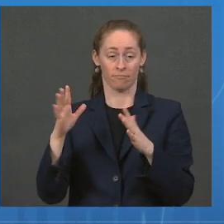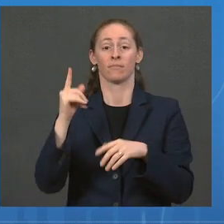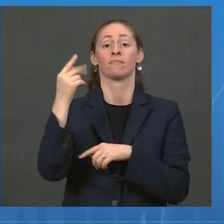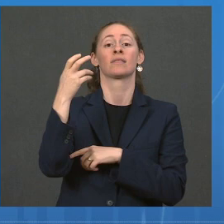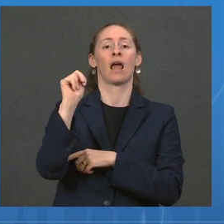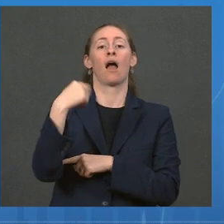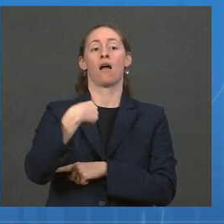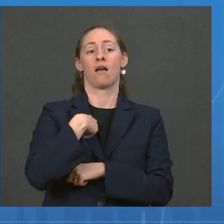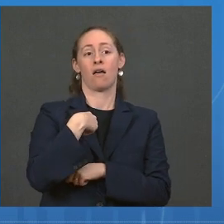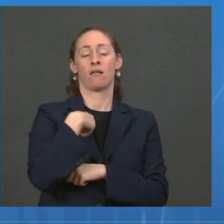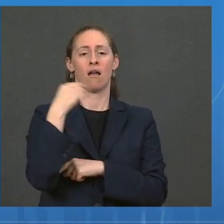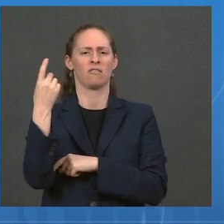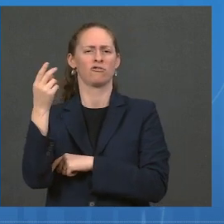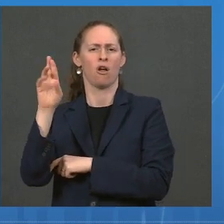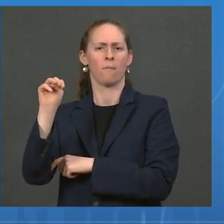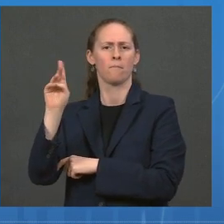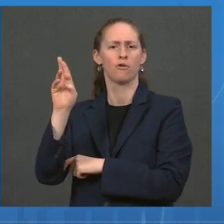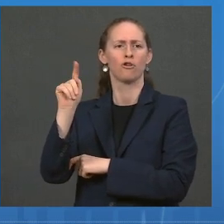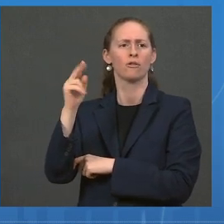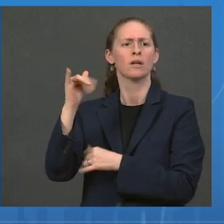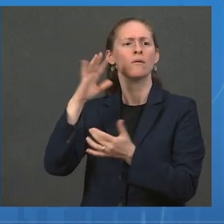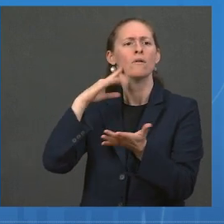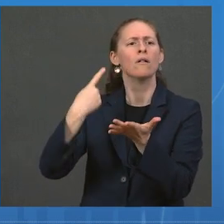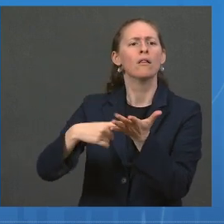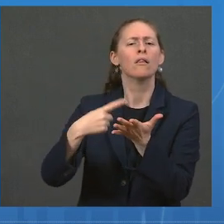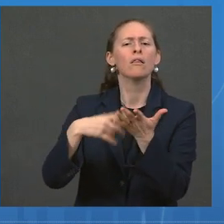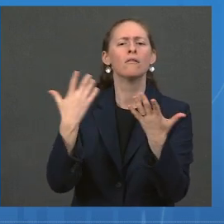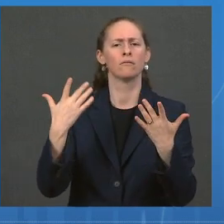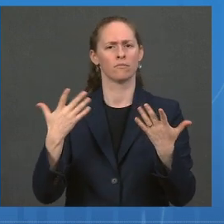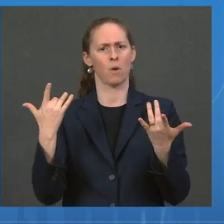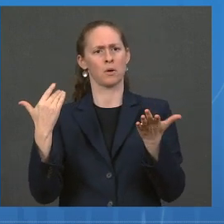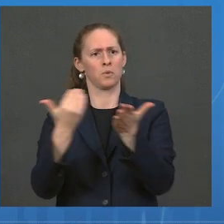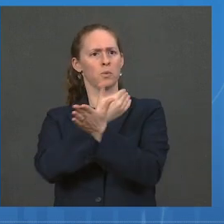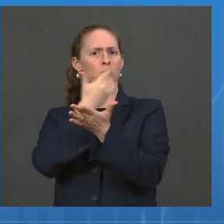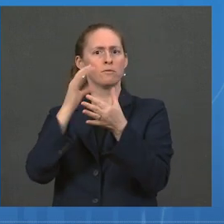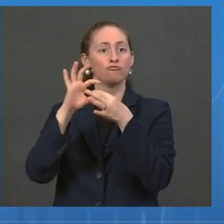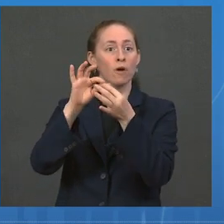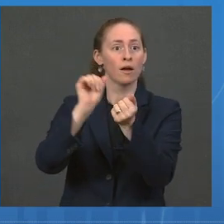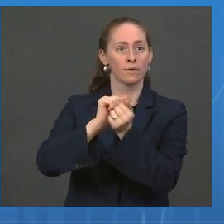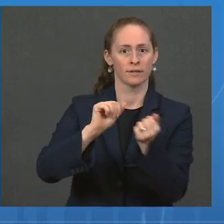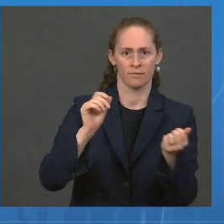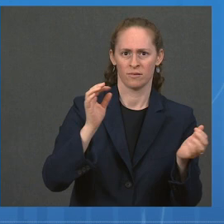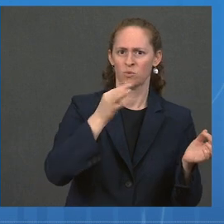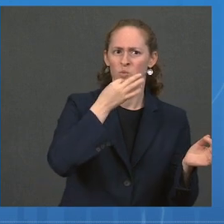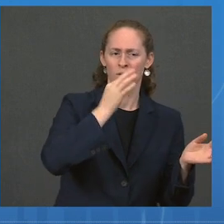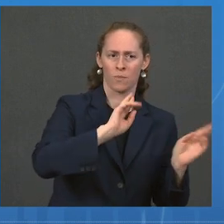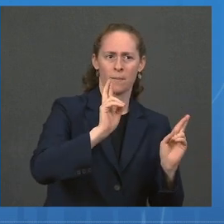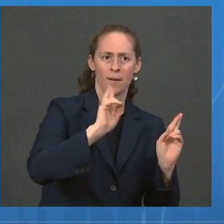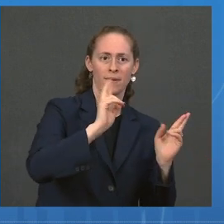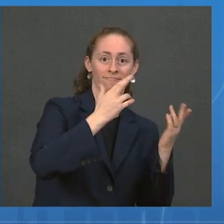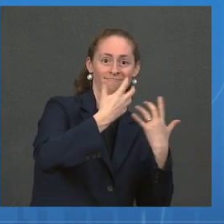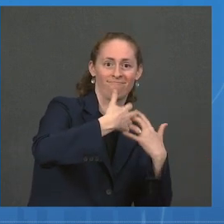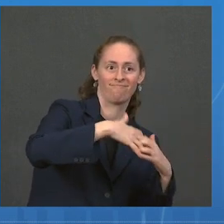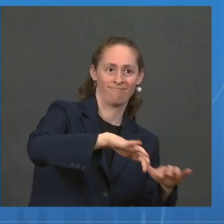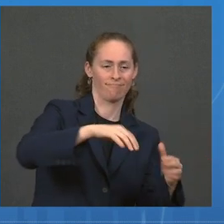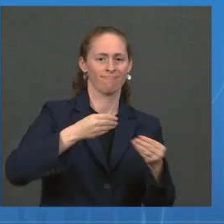we're doing to prepare for potential vaccinations for kids ages 5 through 11. Over to you, Dr. Walensky.